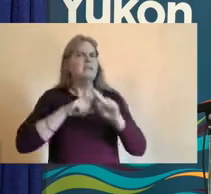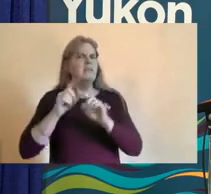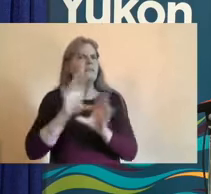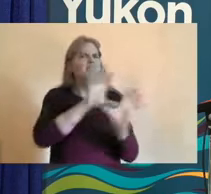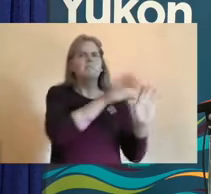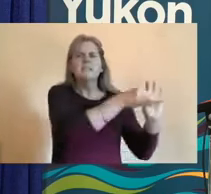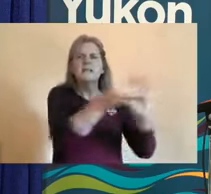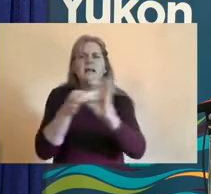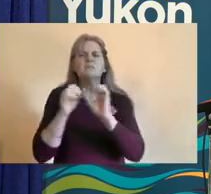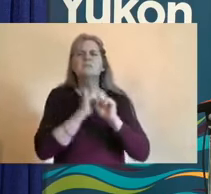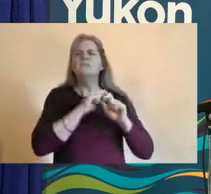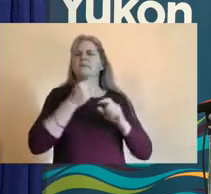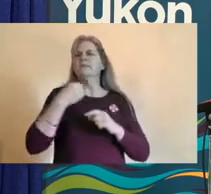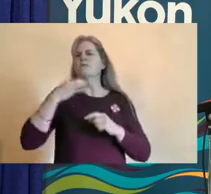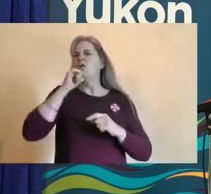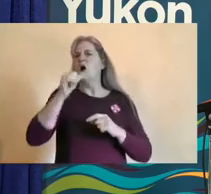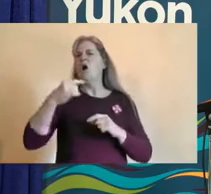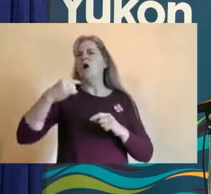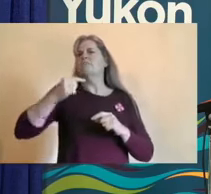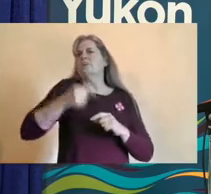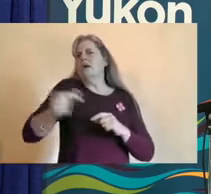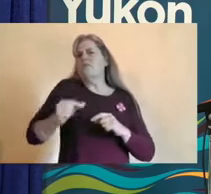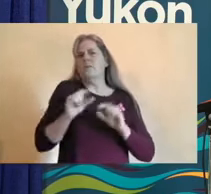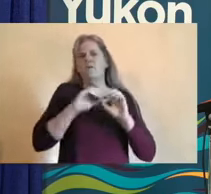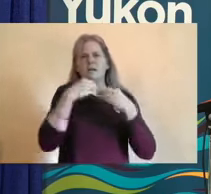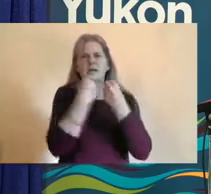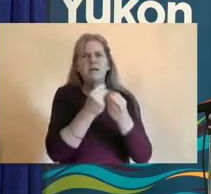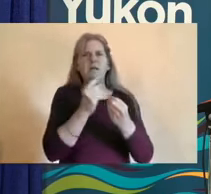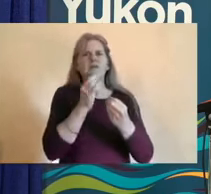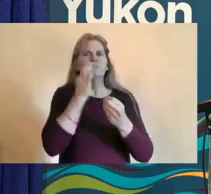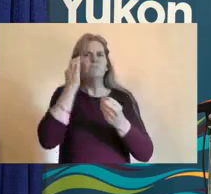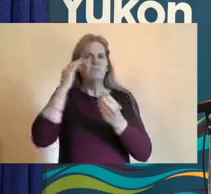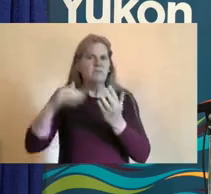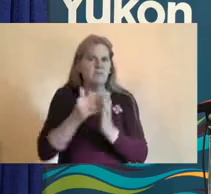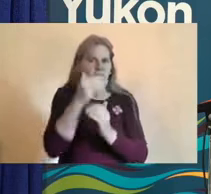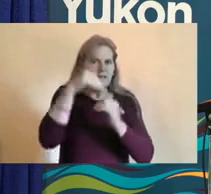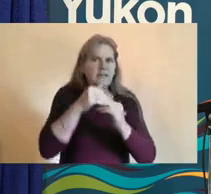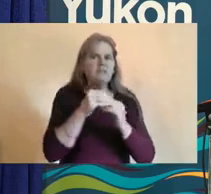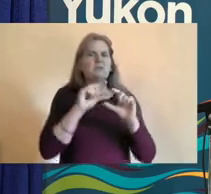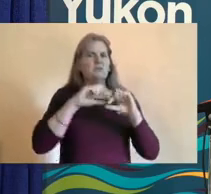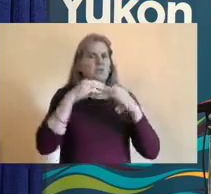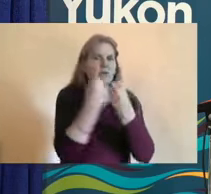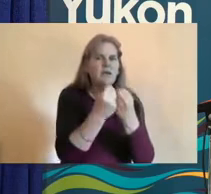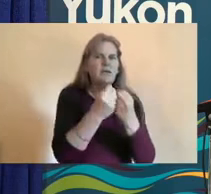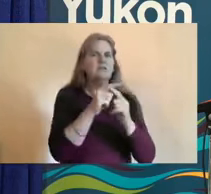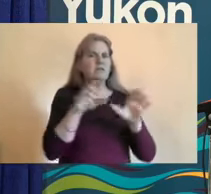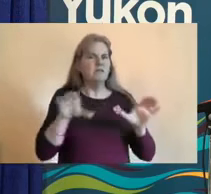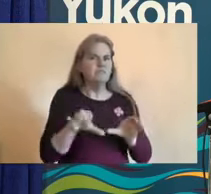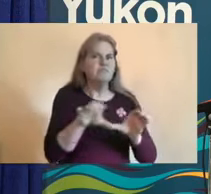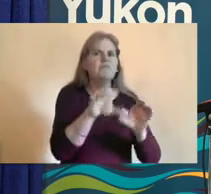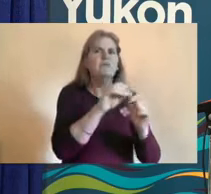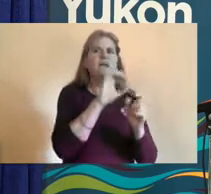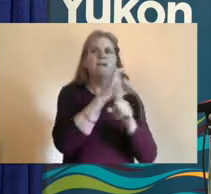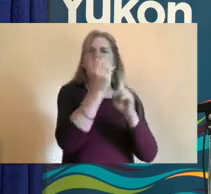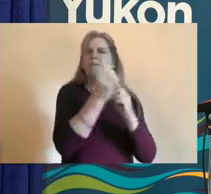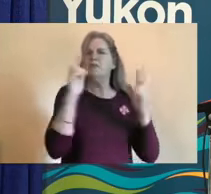organizations, their connections with First Nations governments and organizations that are active in the field of climate change.